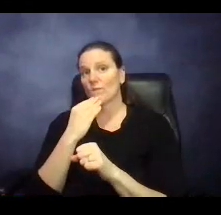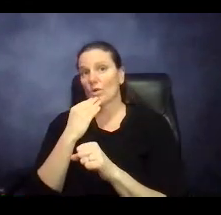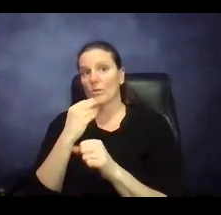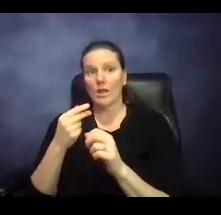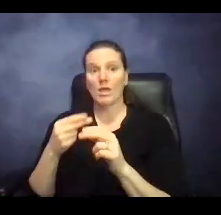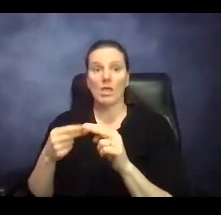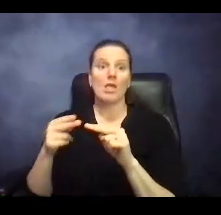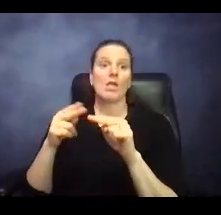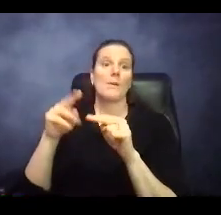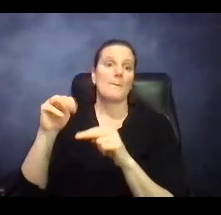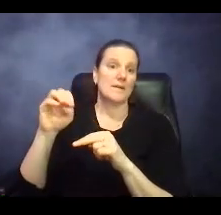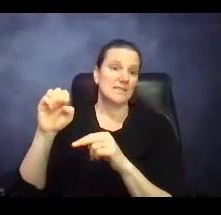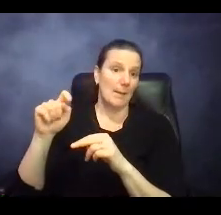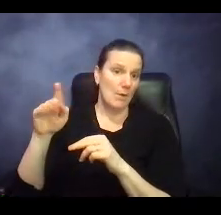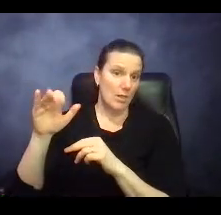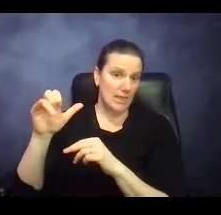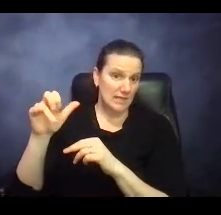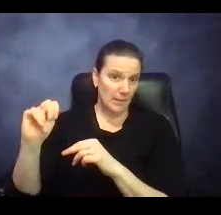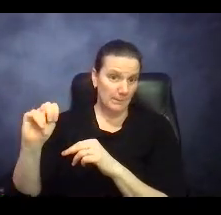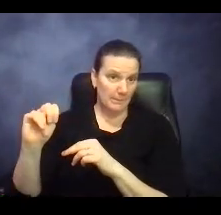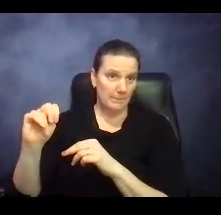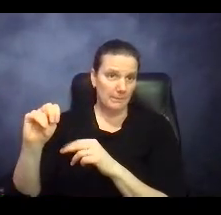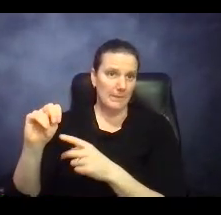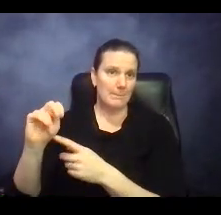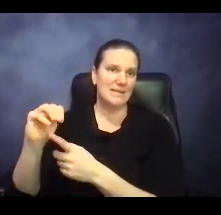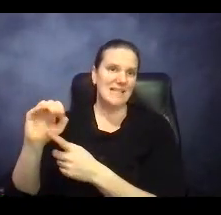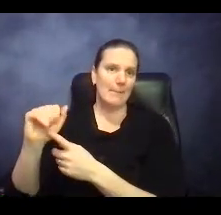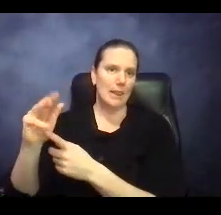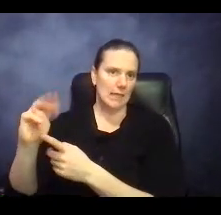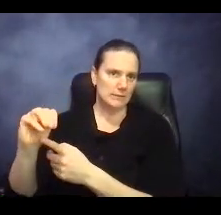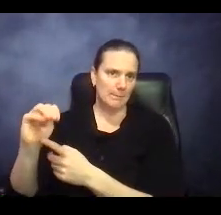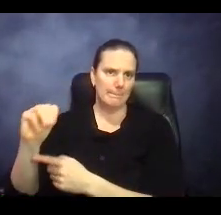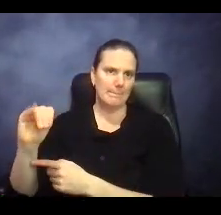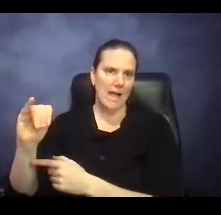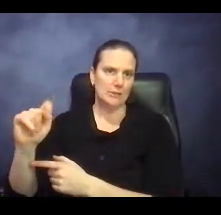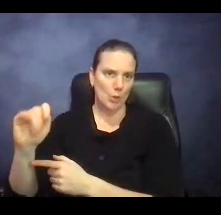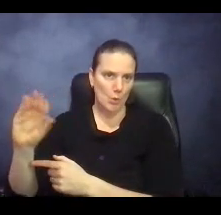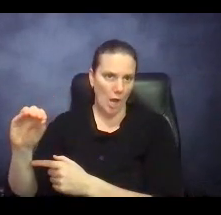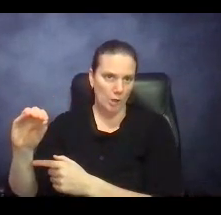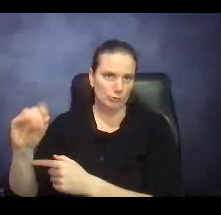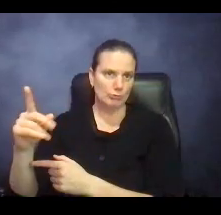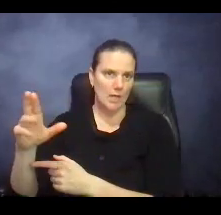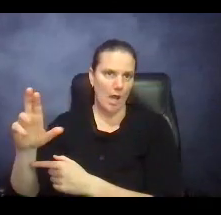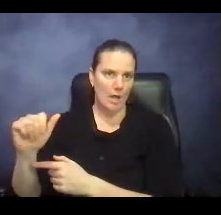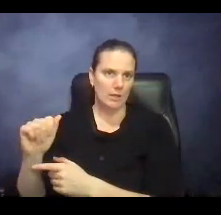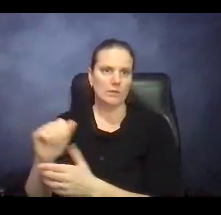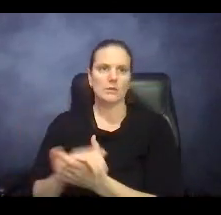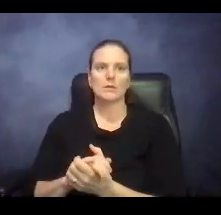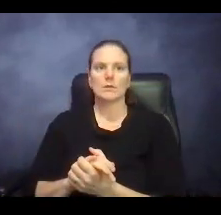mitochondria and then the cortisol manager. Yeah, I mean that, that can be taken with most anything. The things I recommend.